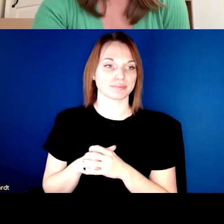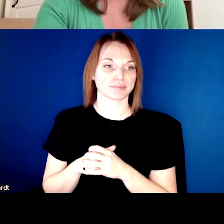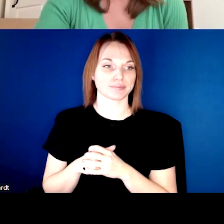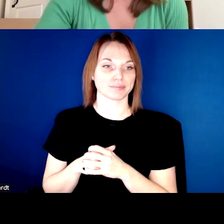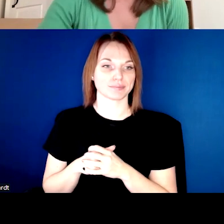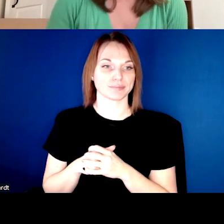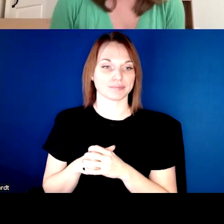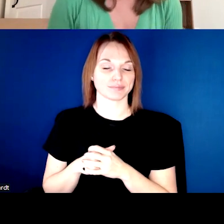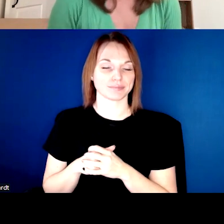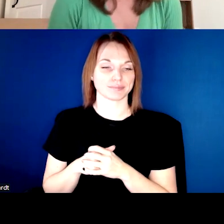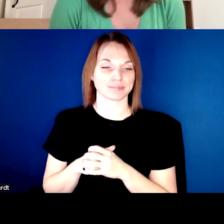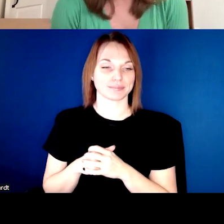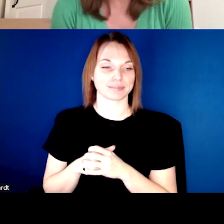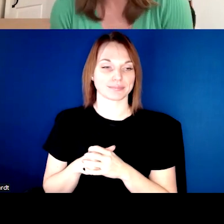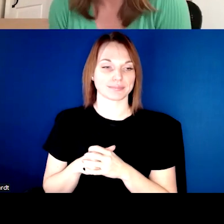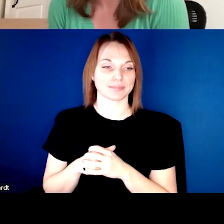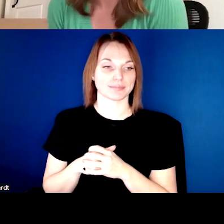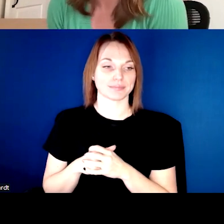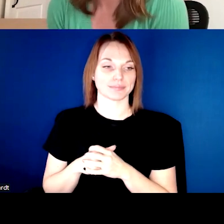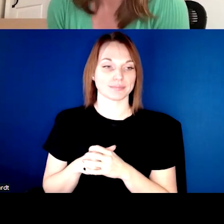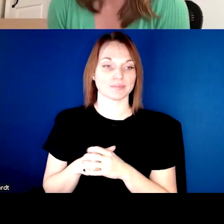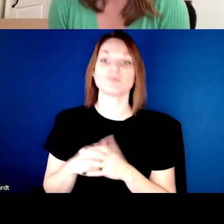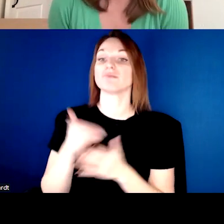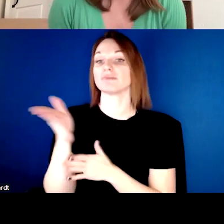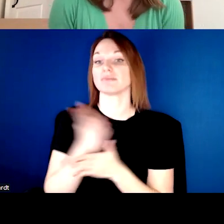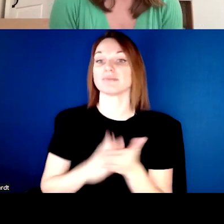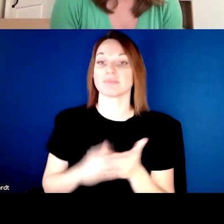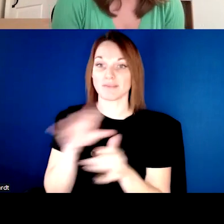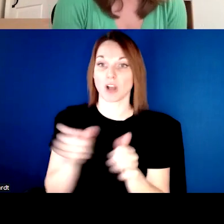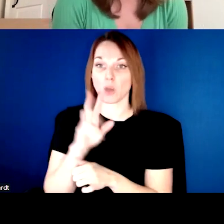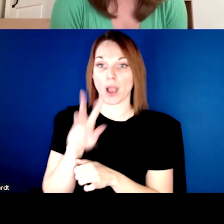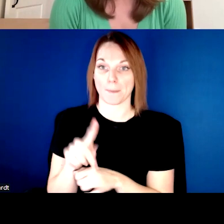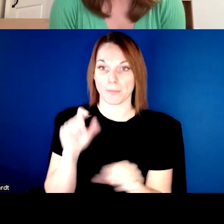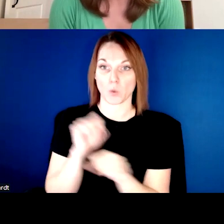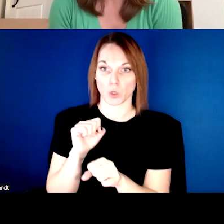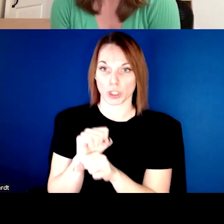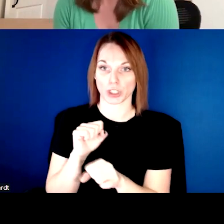Now there's been some followup work by a scholar at the New York fed who found that